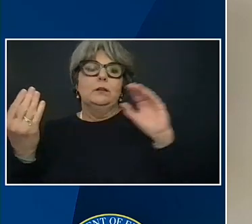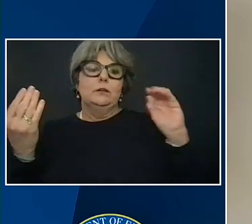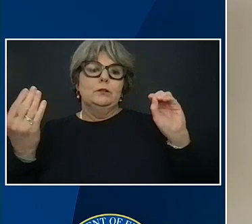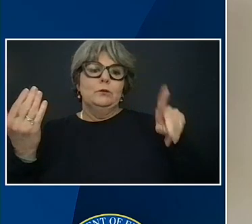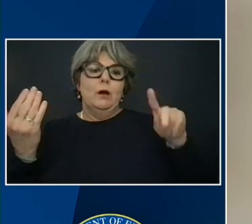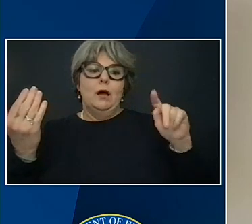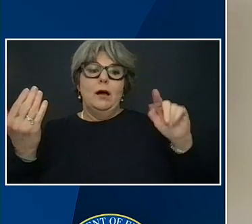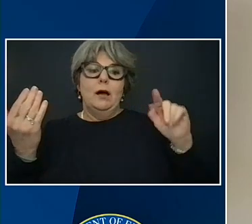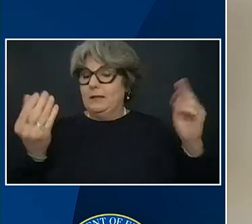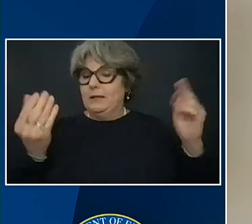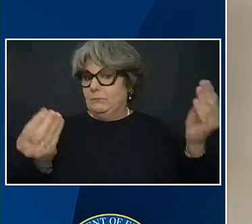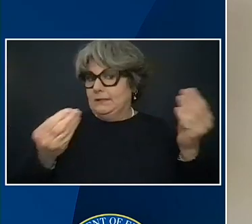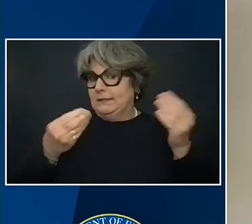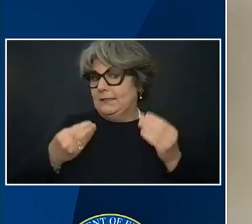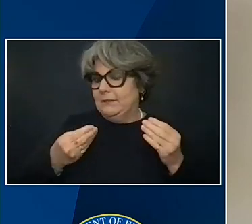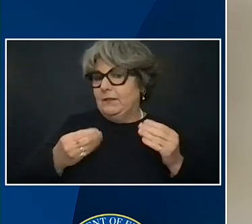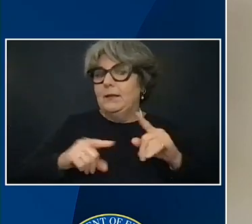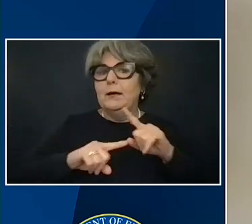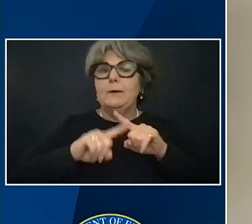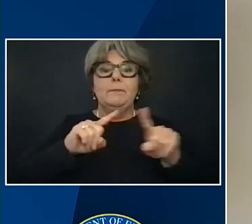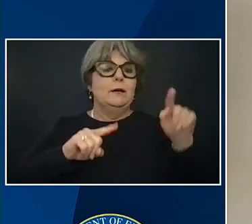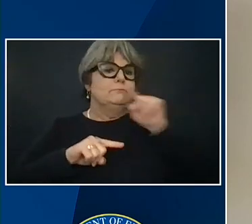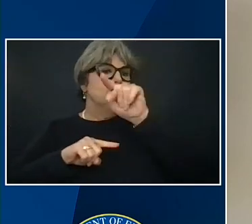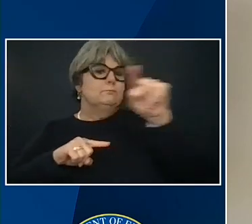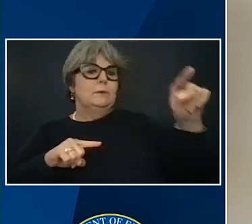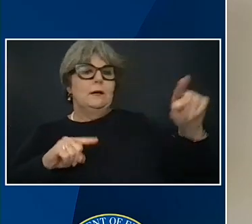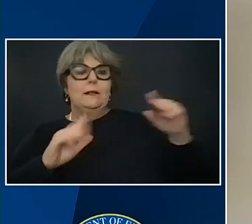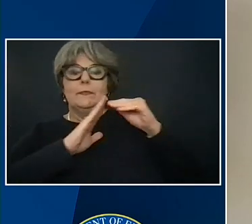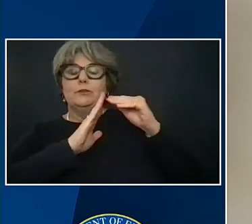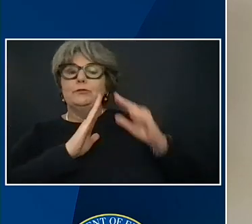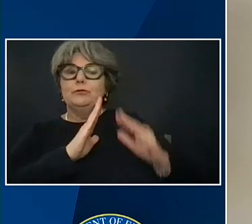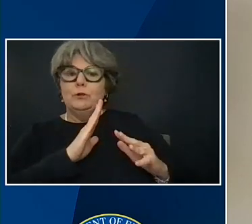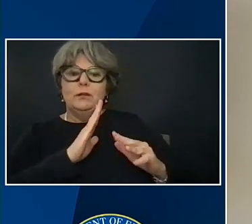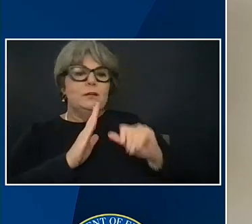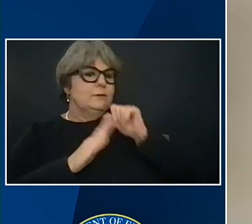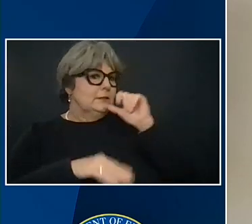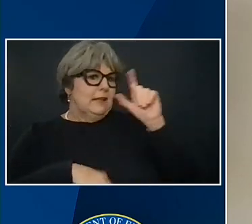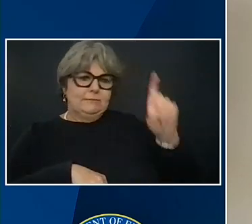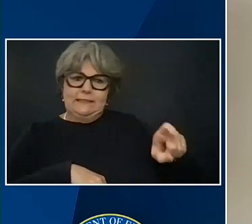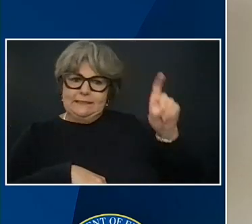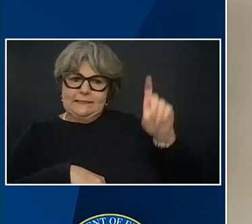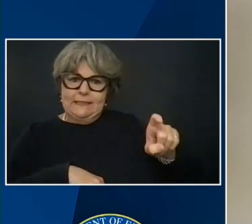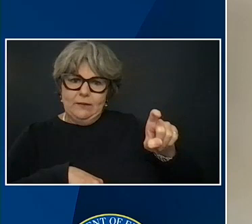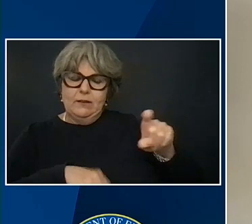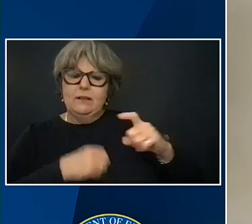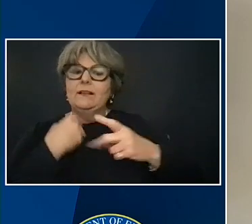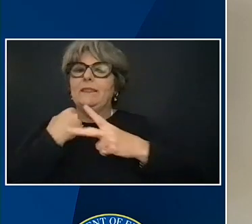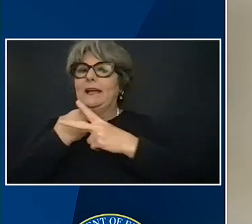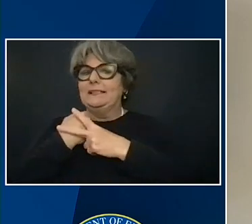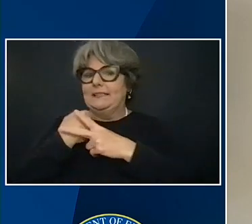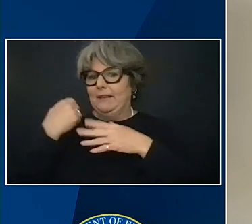However, I was told by other students and peers that the textbook wasn't necessary, which certainly saved on my expenses, and I appreciate that.